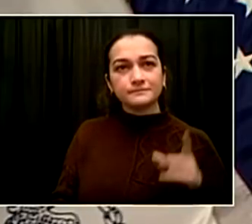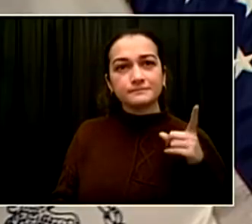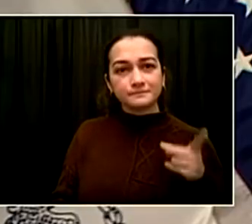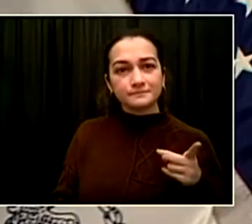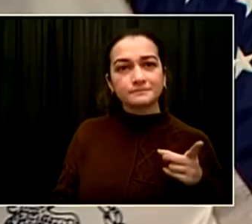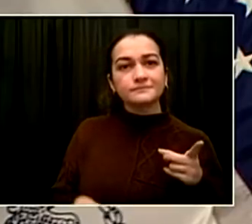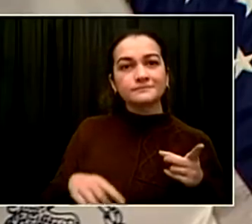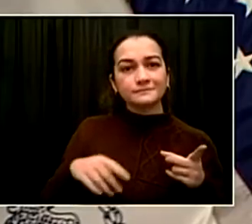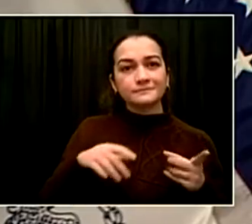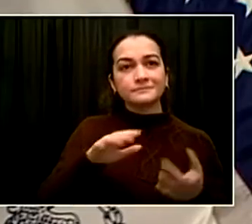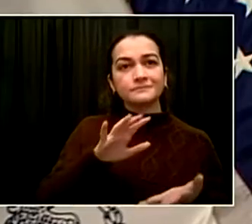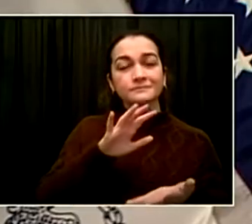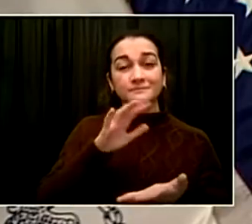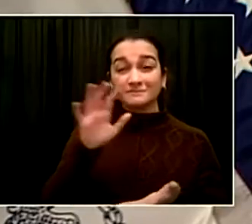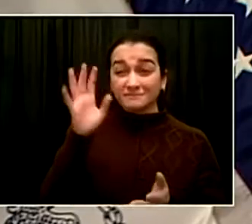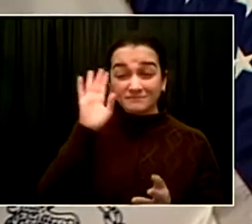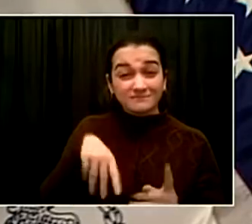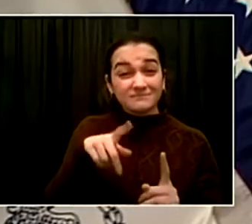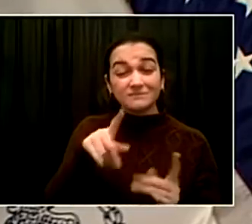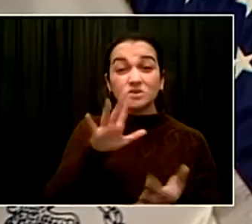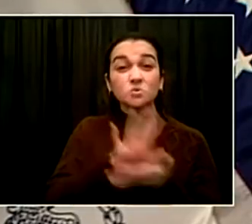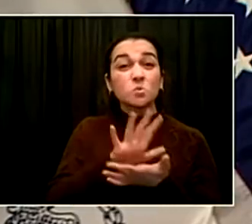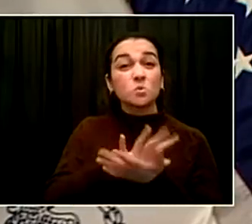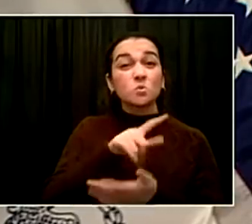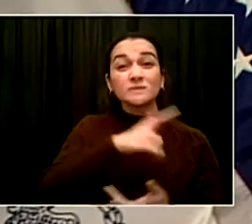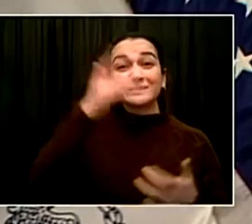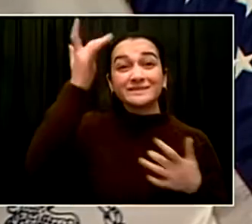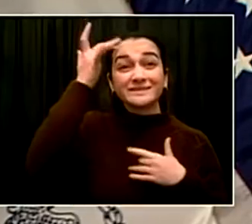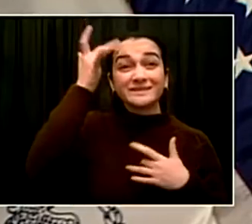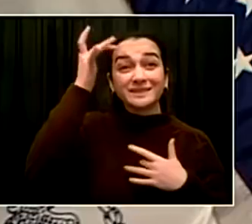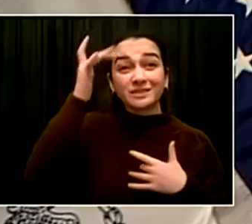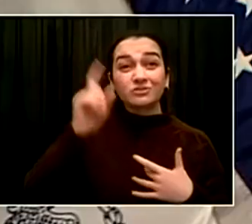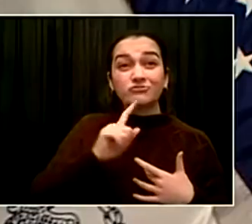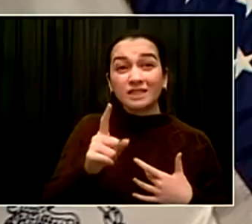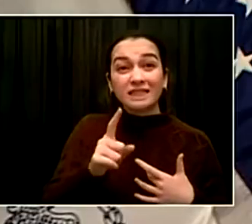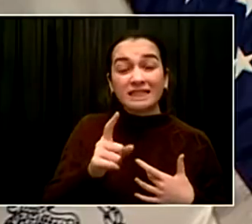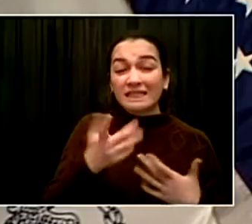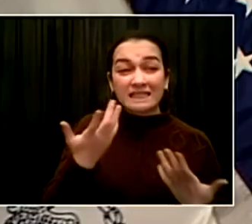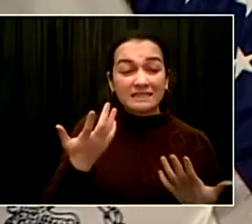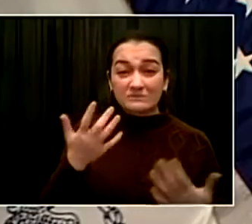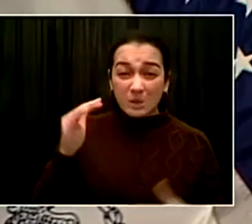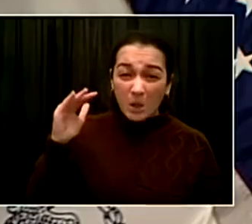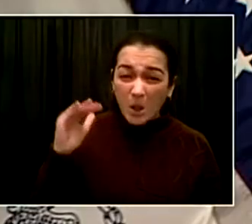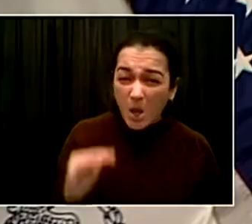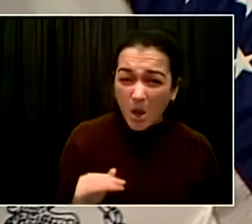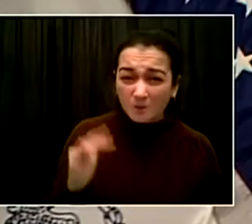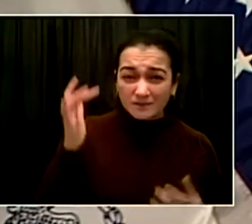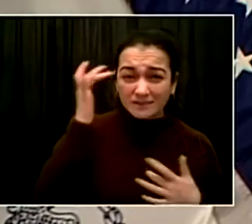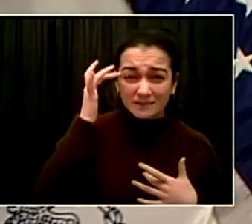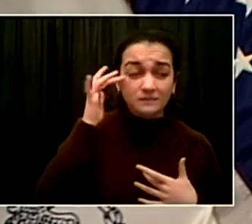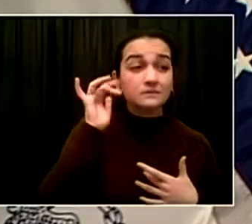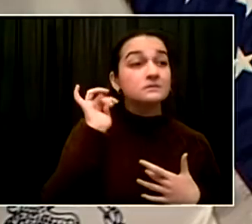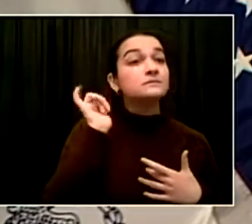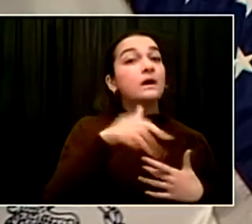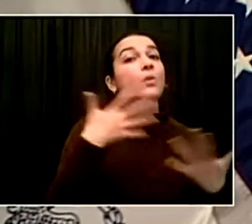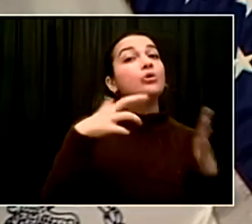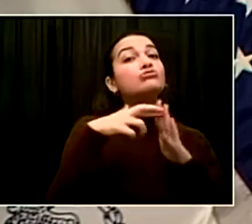PROTECT THEMSELVES, AND HOW OFFICES SHOULD USE ALL THE HEALTH AND SAFETY MEASURES WE PUT FROM THE BEGINNING, WHICH IT WORKED VERY, VERY WELL. WE HAVE THE MODEL WE USED. THE GOLD STANDARD WAS SCHOOLS.